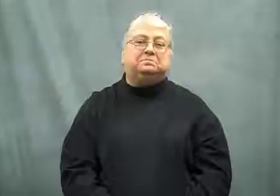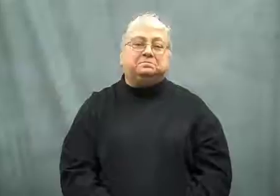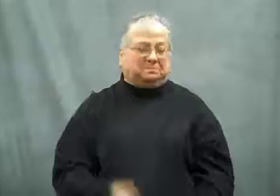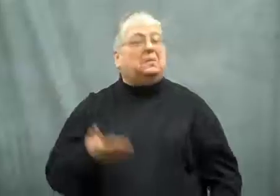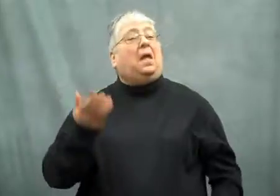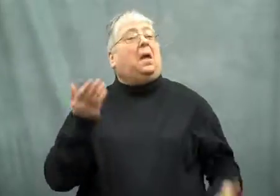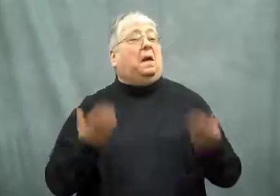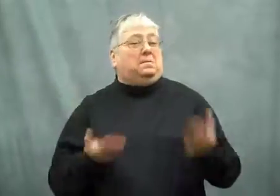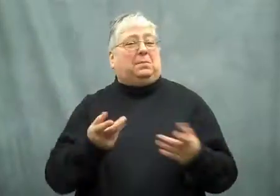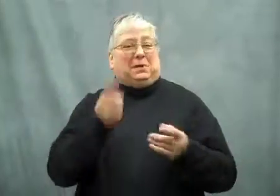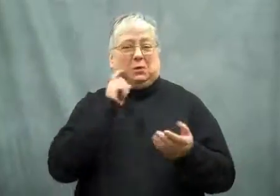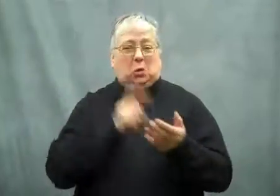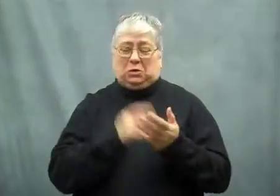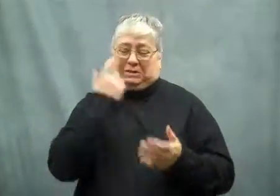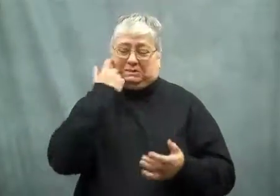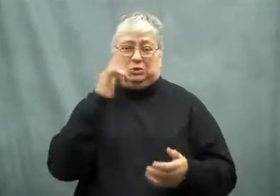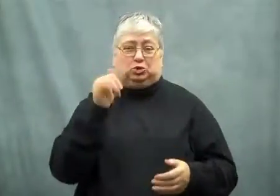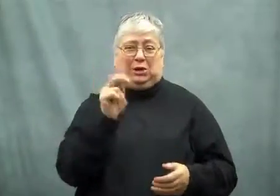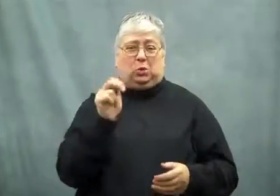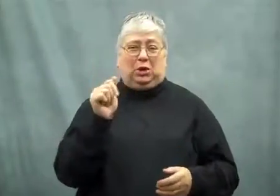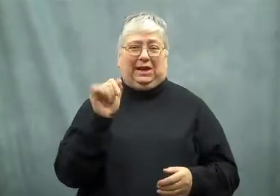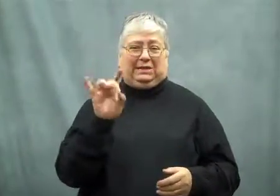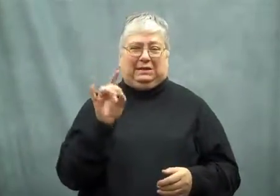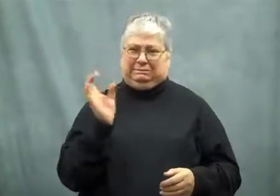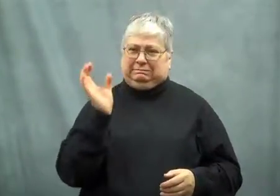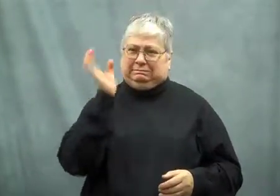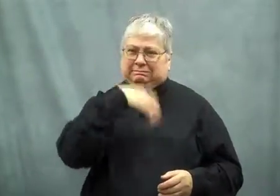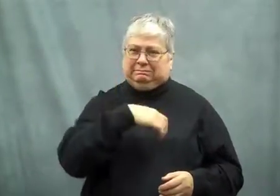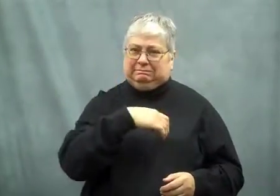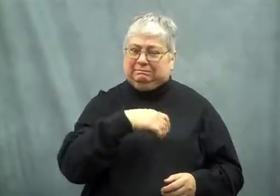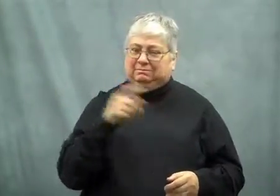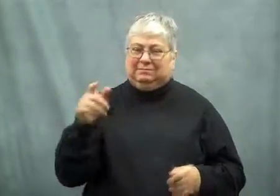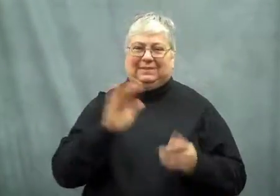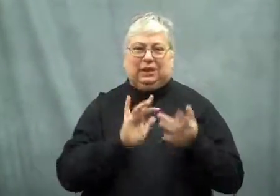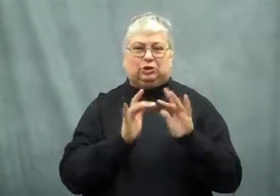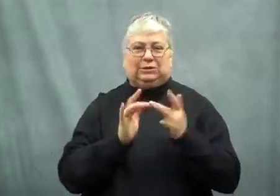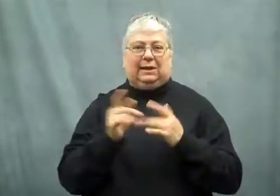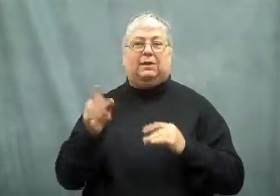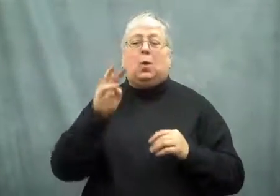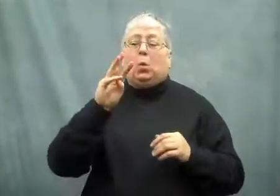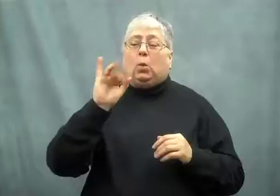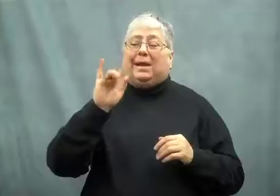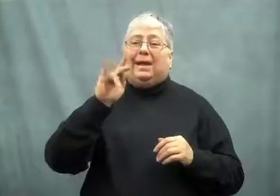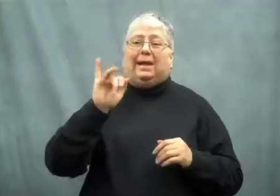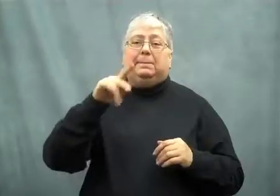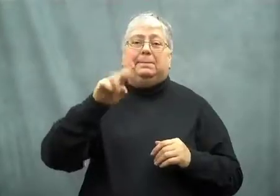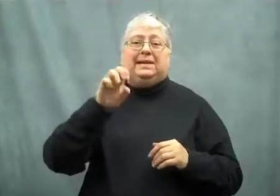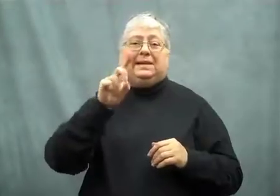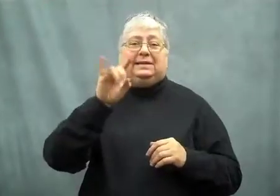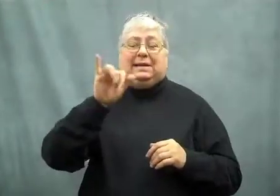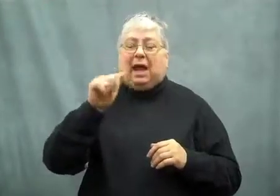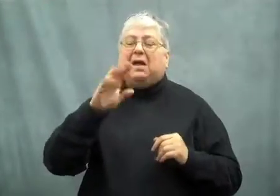You may have noticed something strange on the internet on January 18.